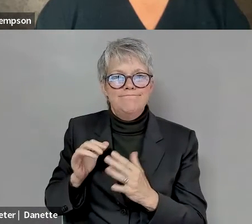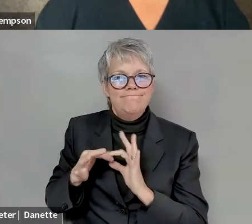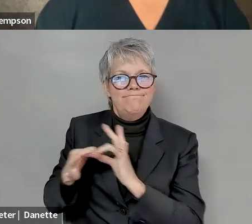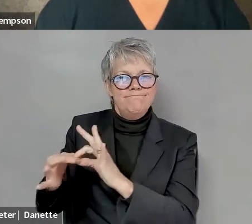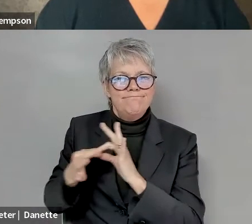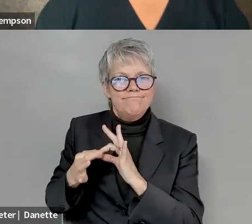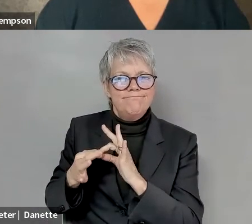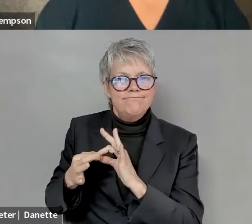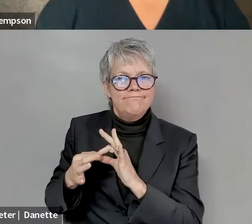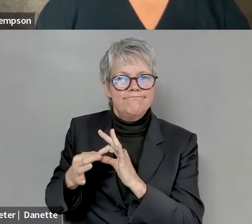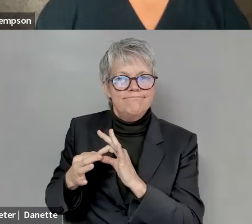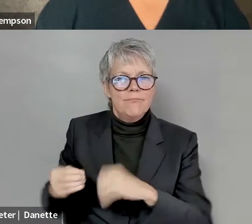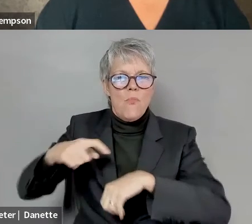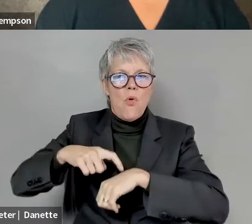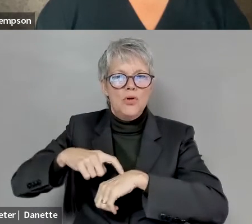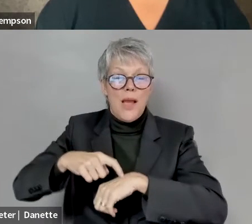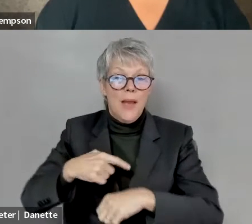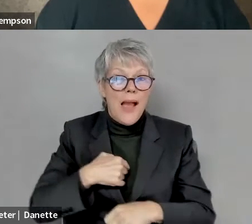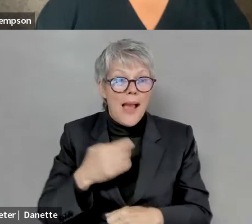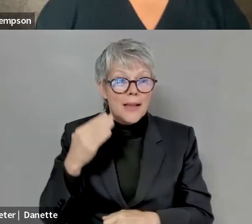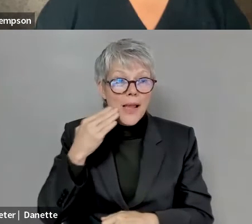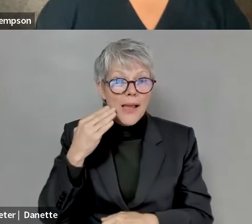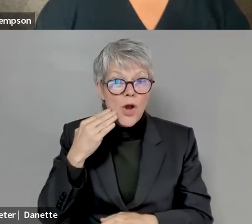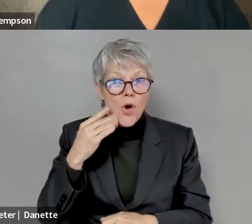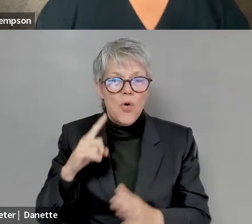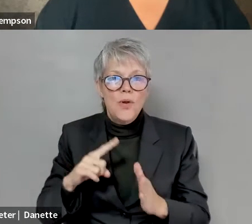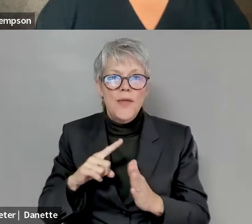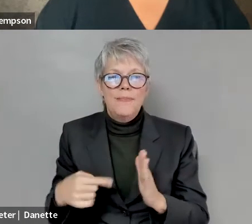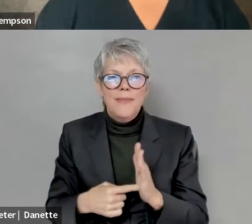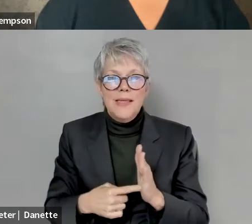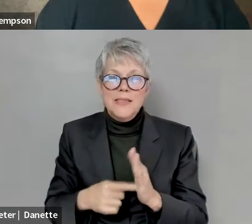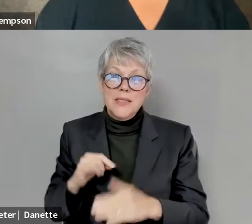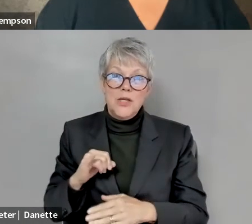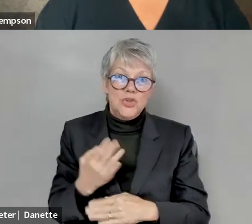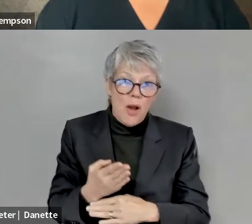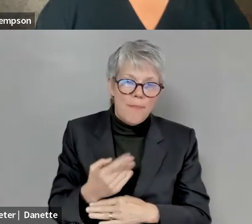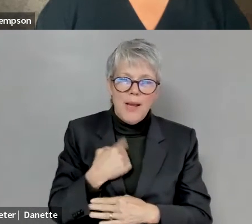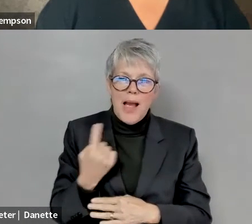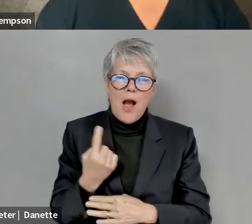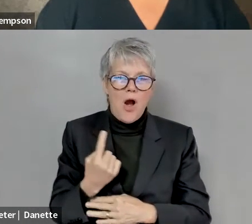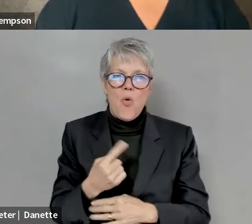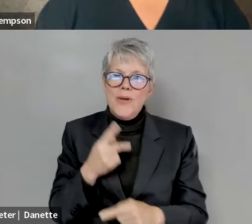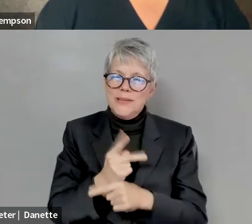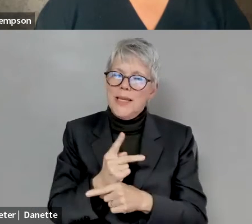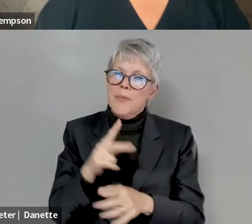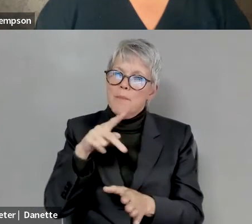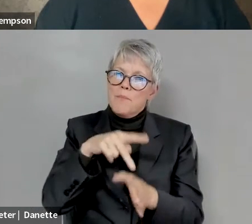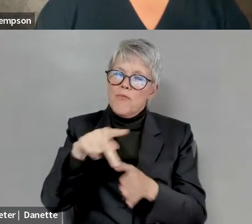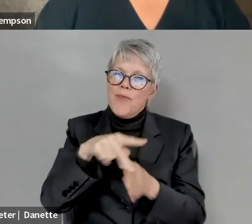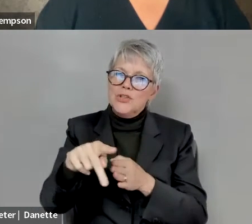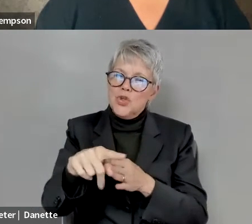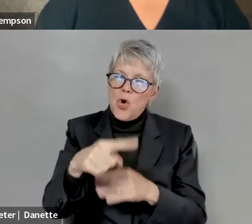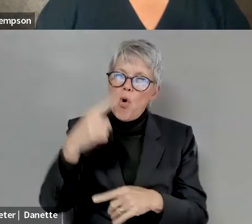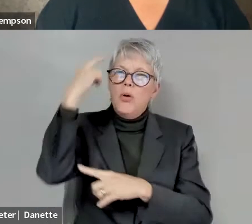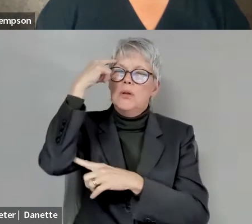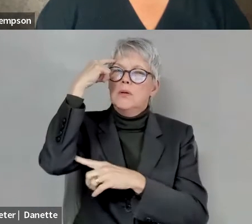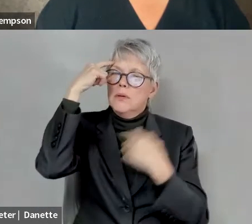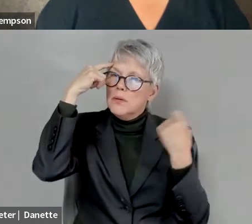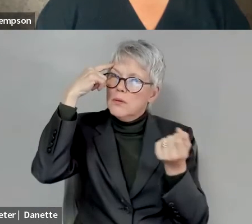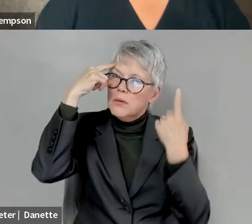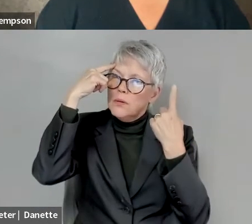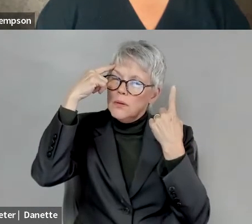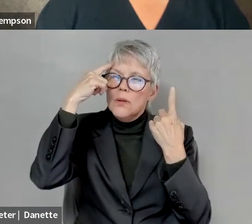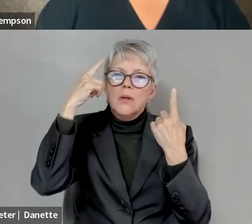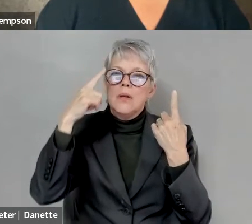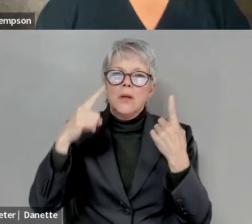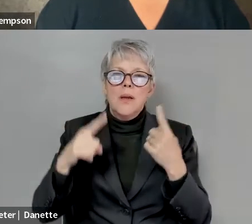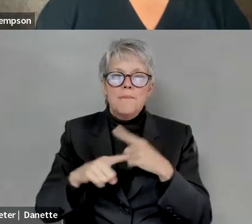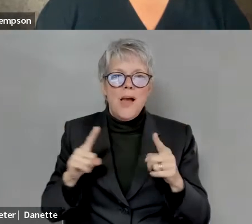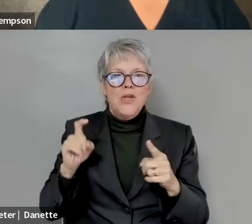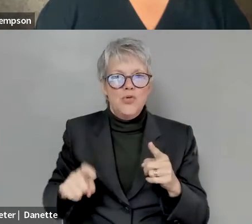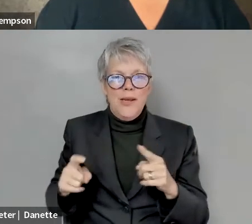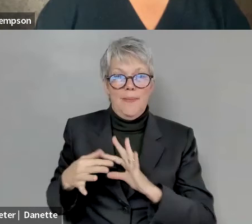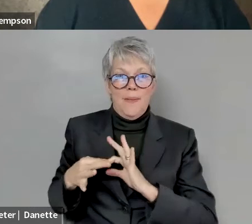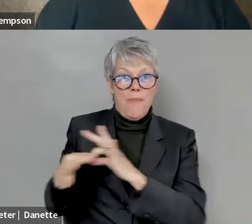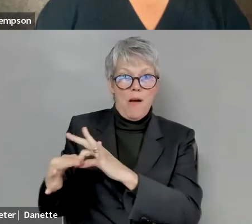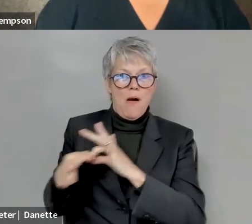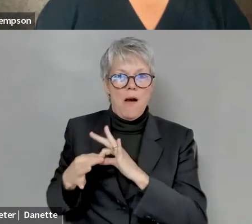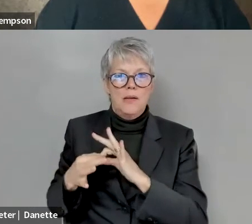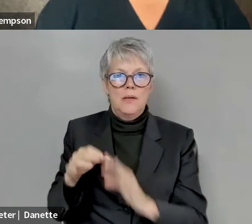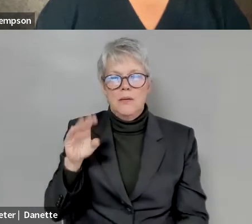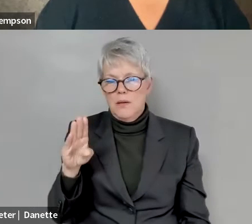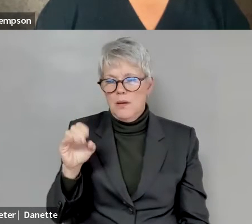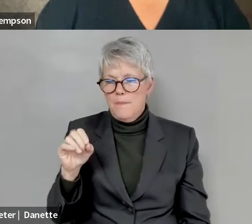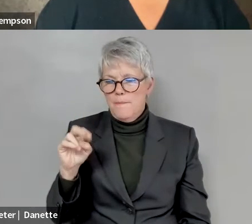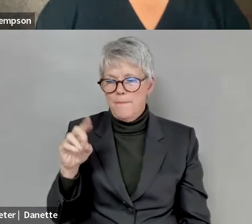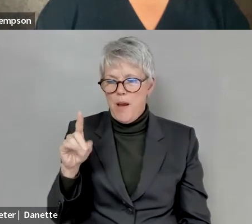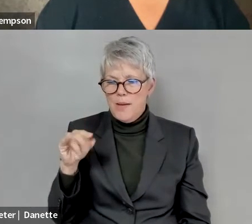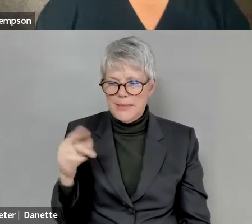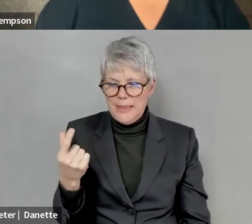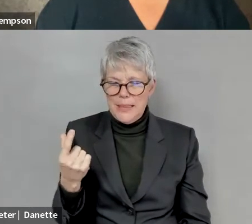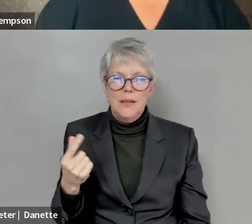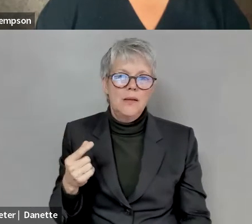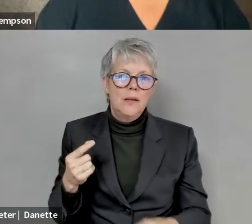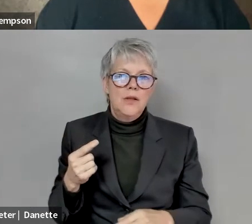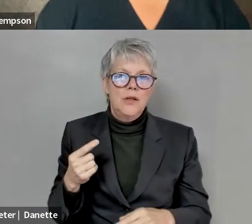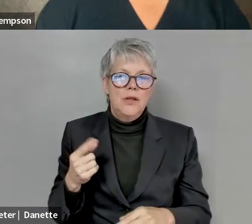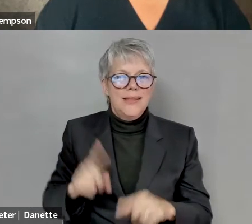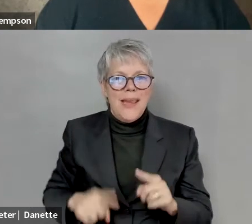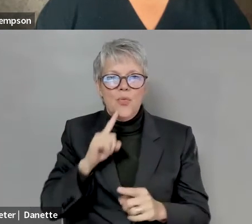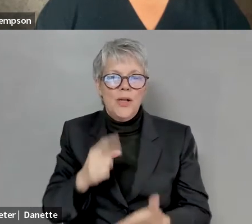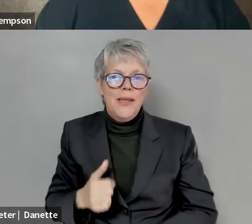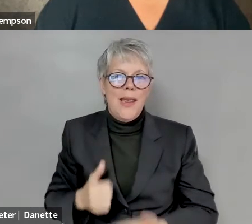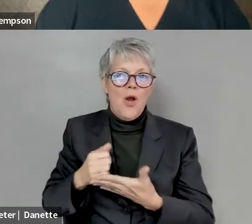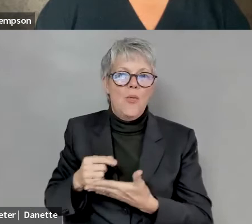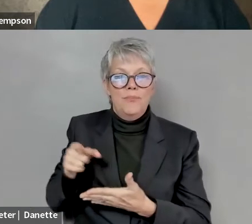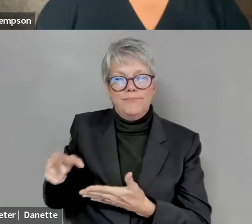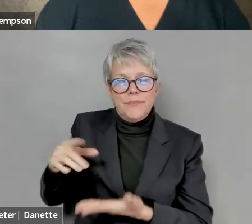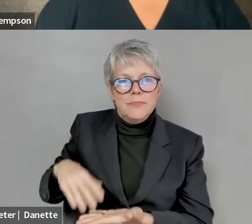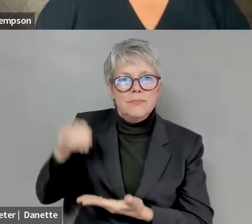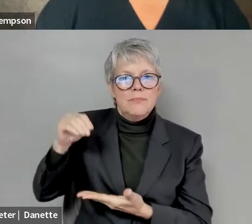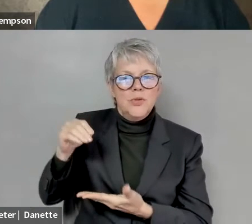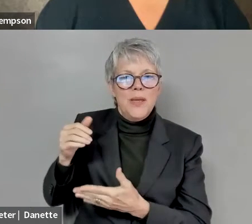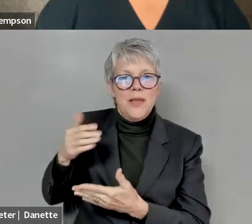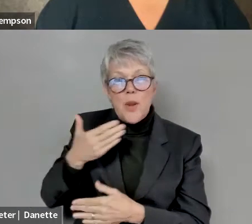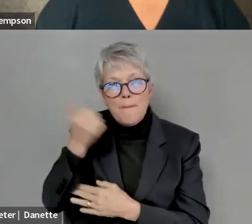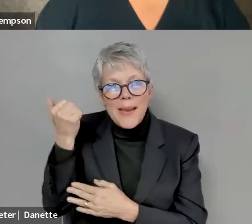Michael Smith: Ah, I mean. I know this is a a job, and I I always keep a professional mindset about it as well, but it it's without having a bonding. I I just don't see how you could help someone learn to be their best self and learn to be as independent as they're capable of,